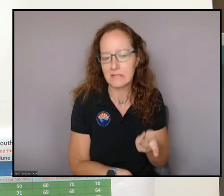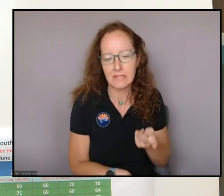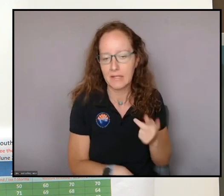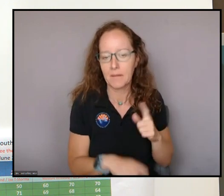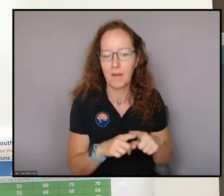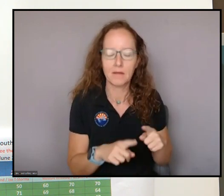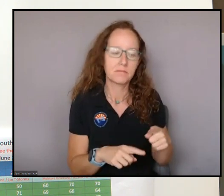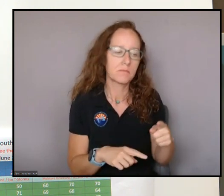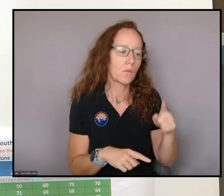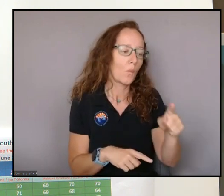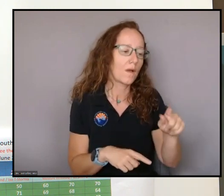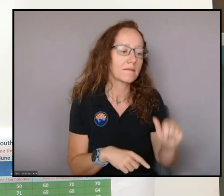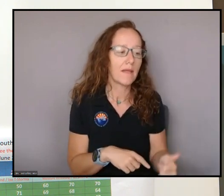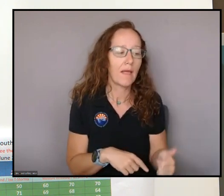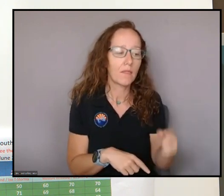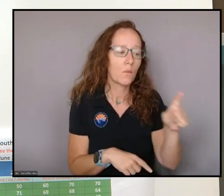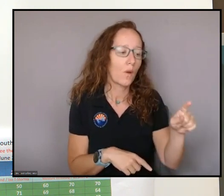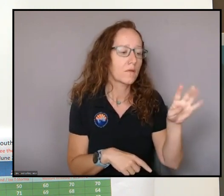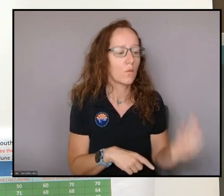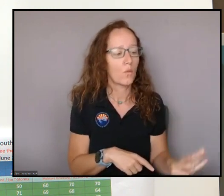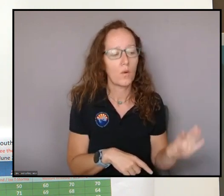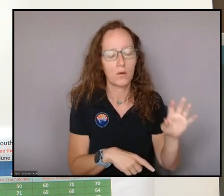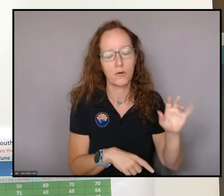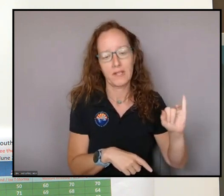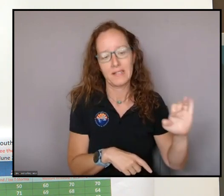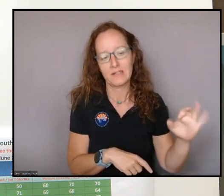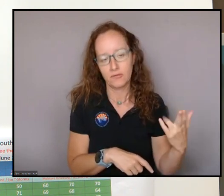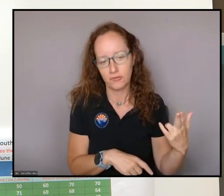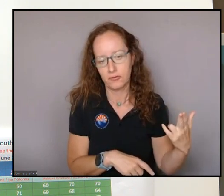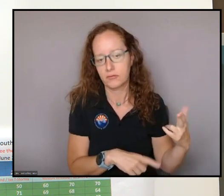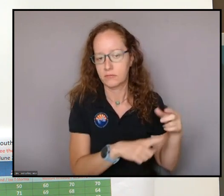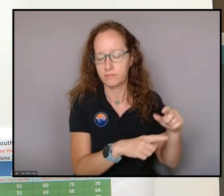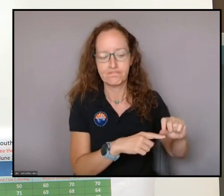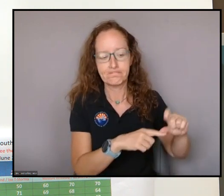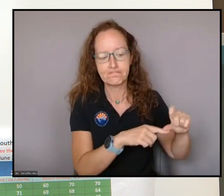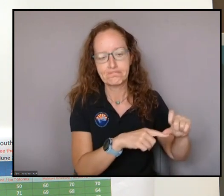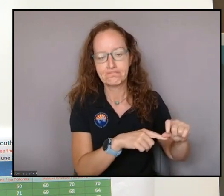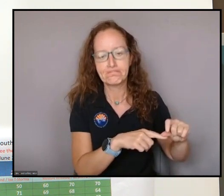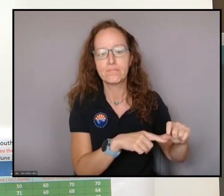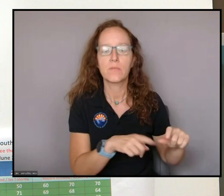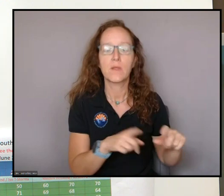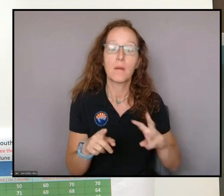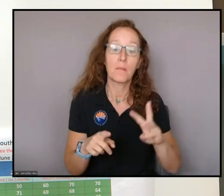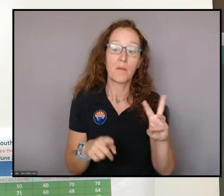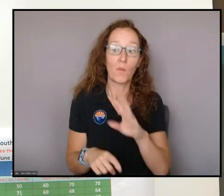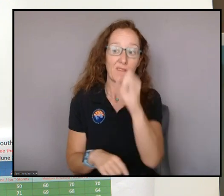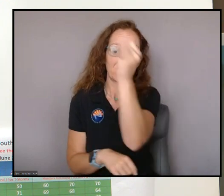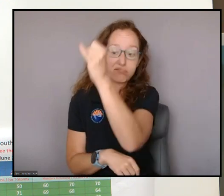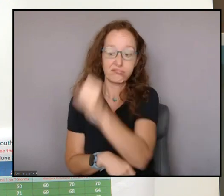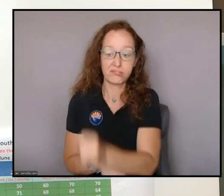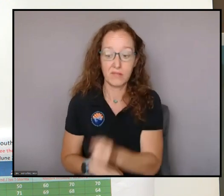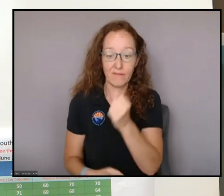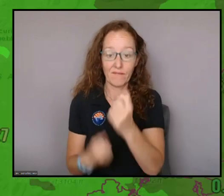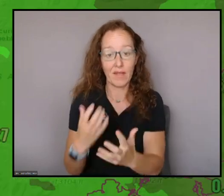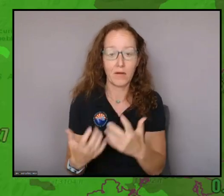But definitely on the western edges of the fire over the past 24 hours have been very, very good for rainfall. And as we go